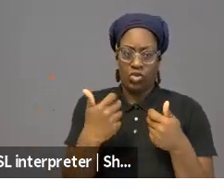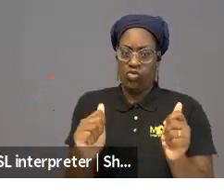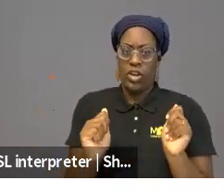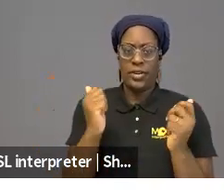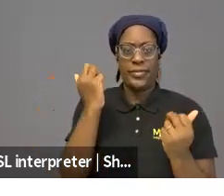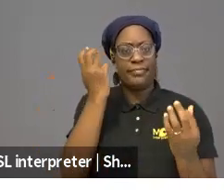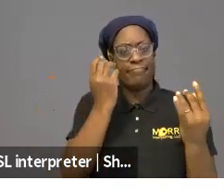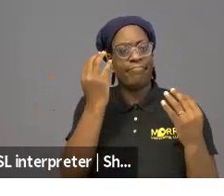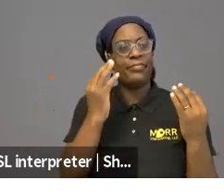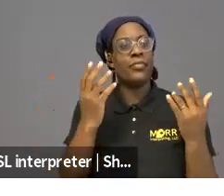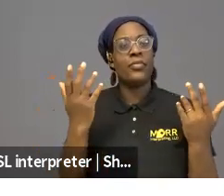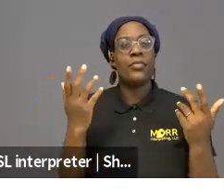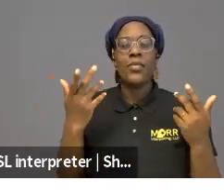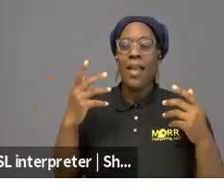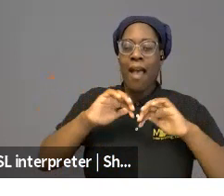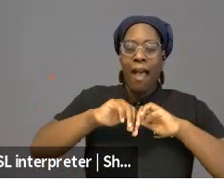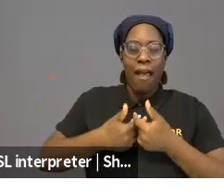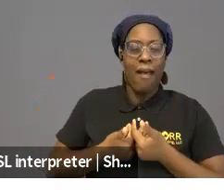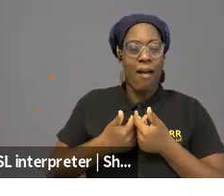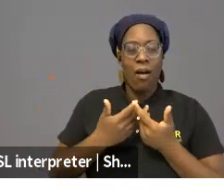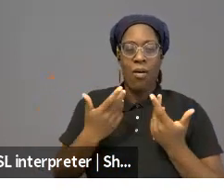when we get called on to do this grant support. [Megan]